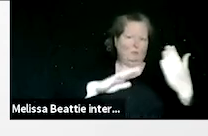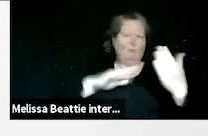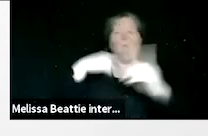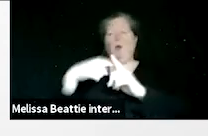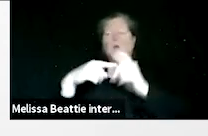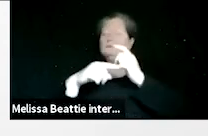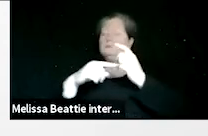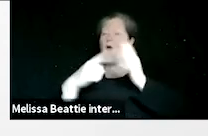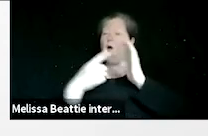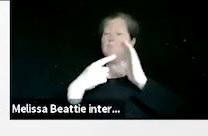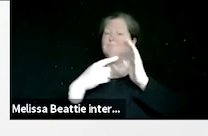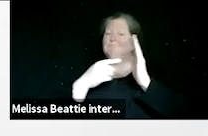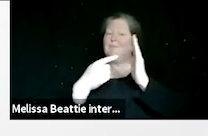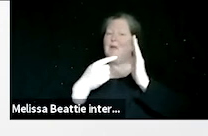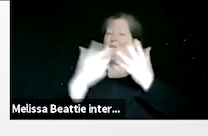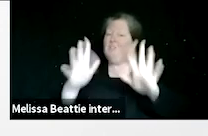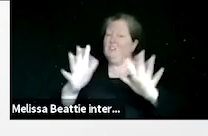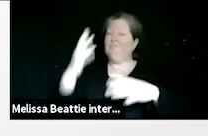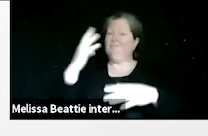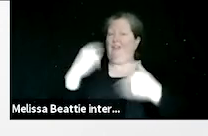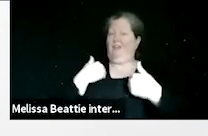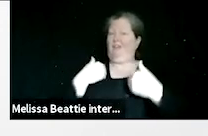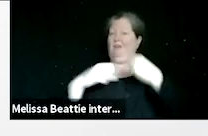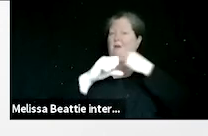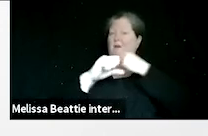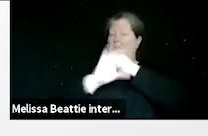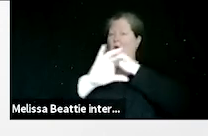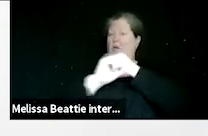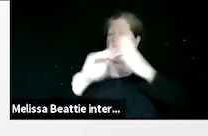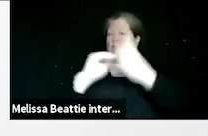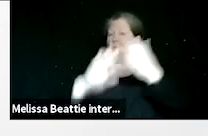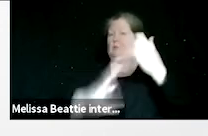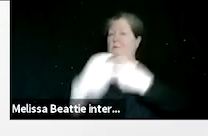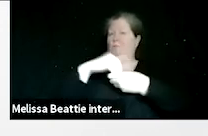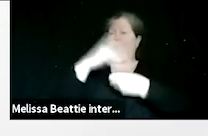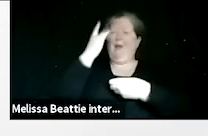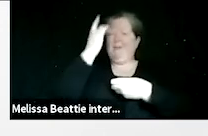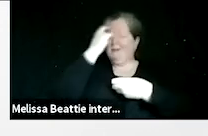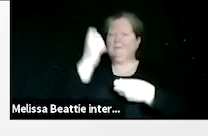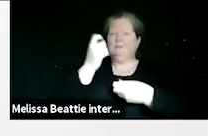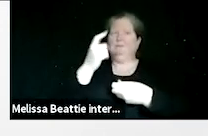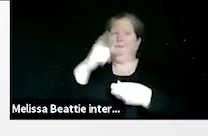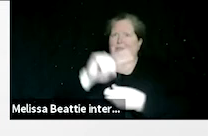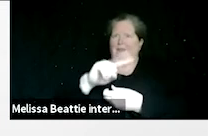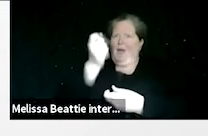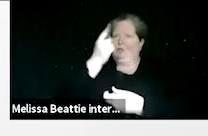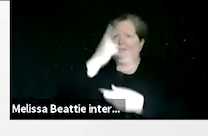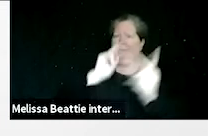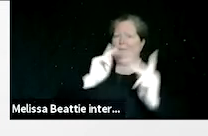Ben Woelk: They understand people well they understand people better or differently than